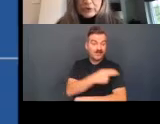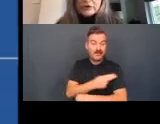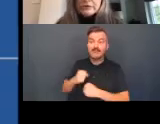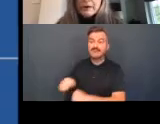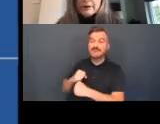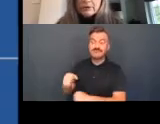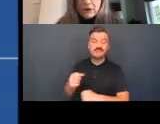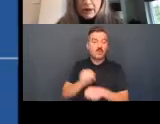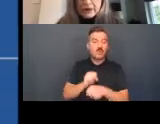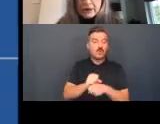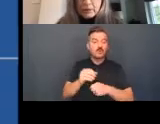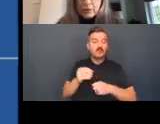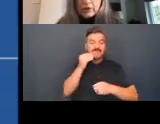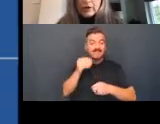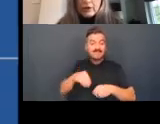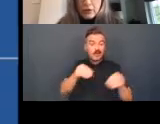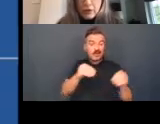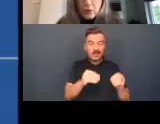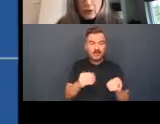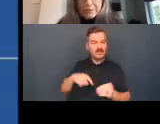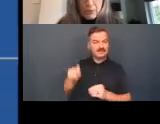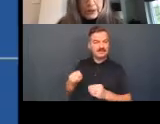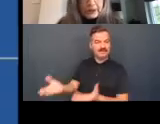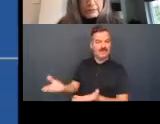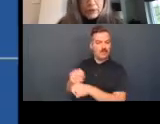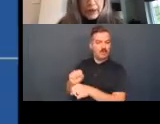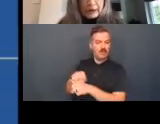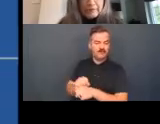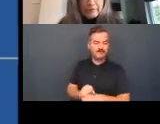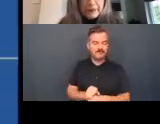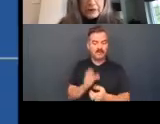workers, the public relies on their work. 16:08:43 One point is subtracted if the patient